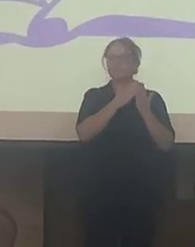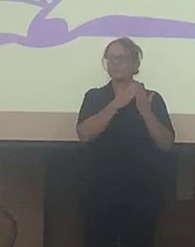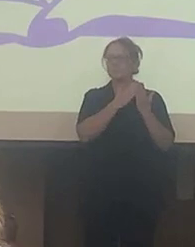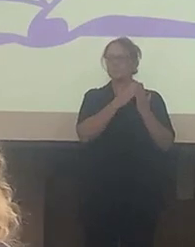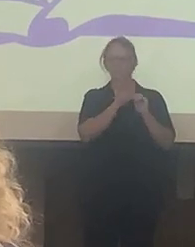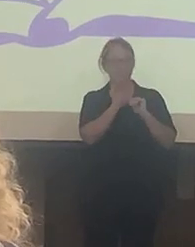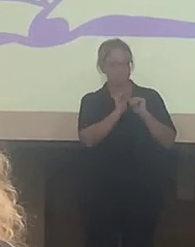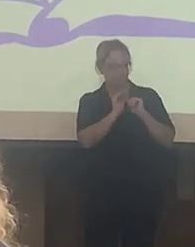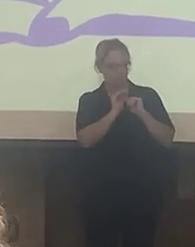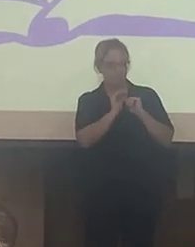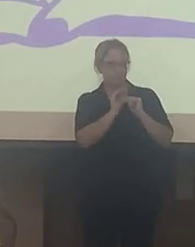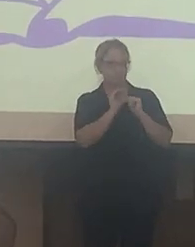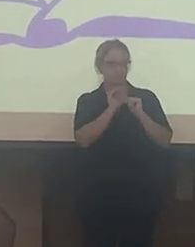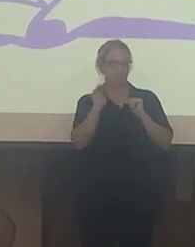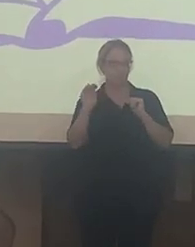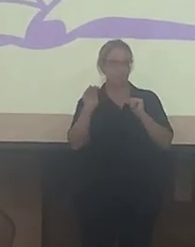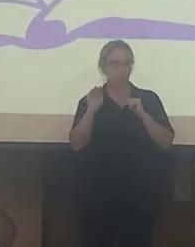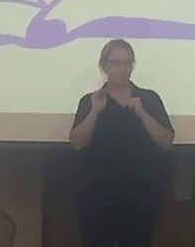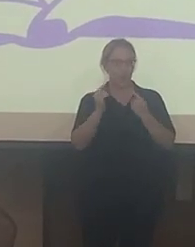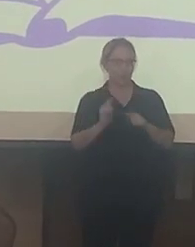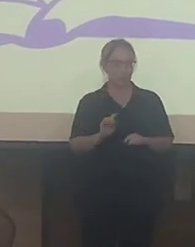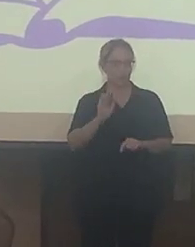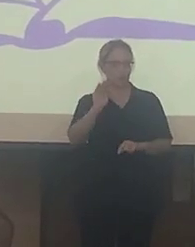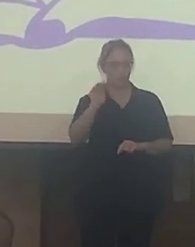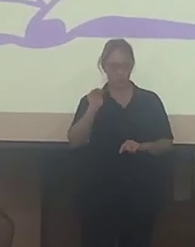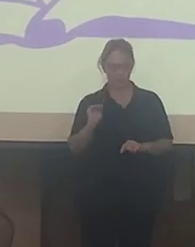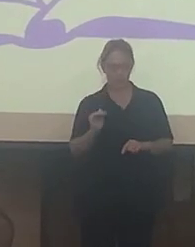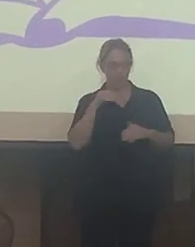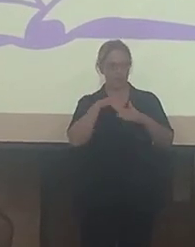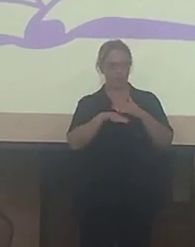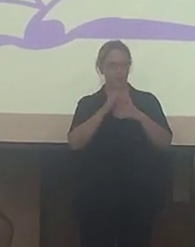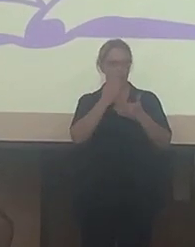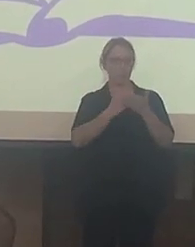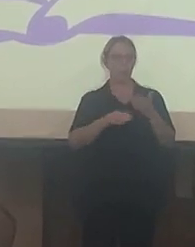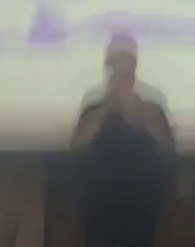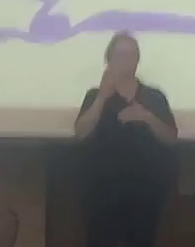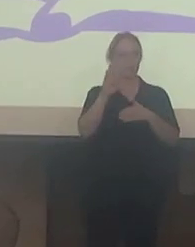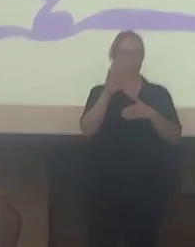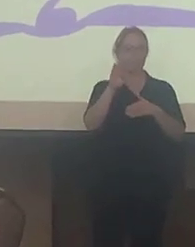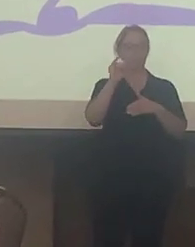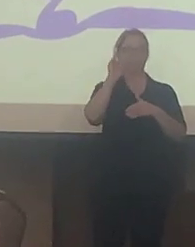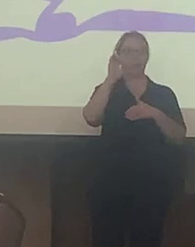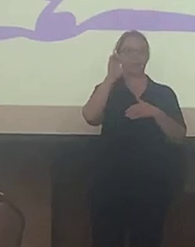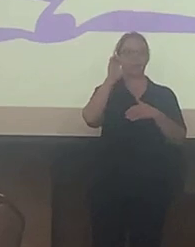when your child enters part b services that the iep should tell the story of your